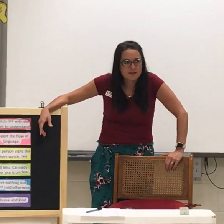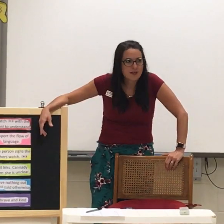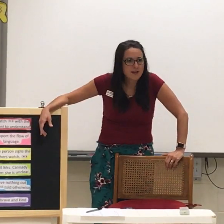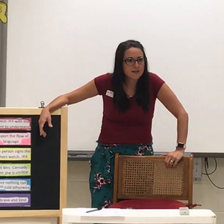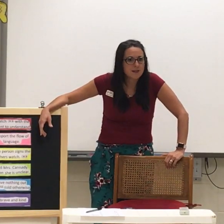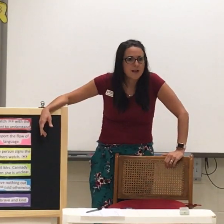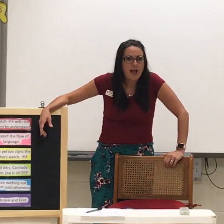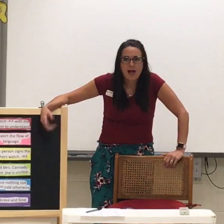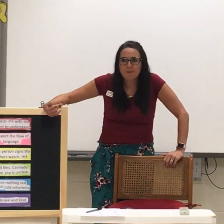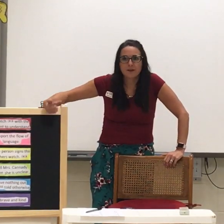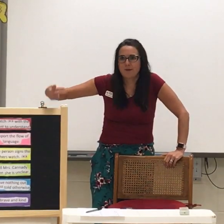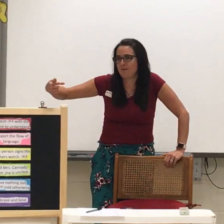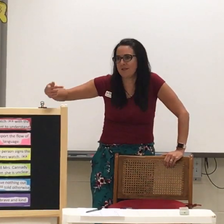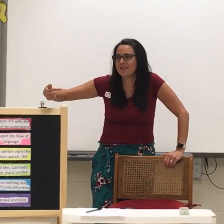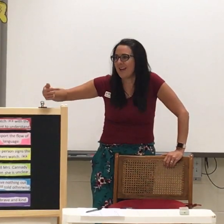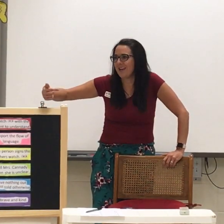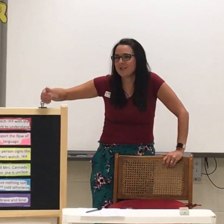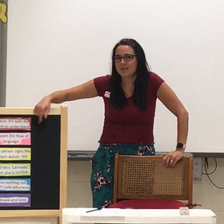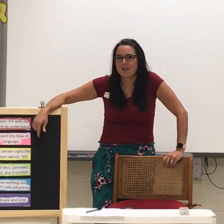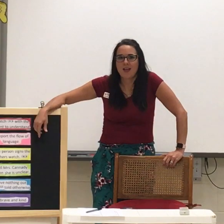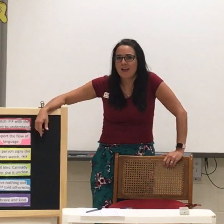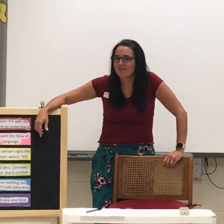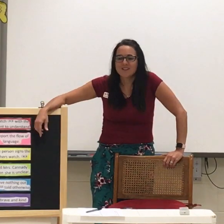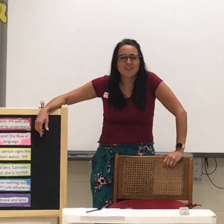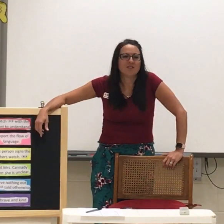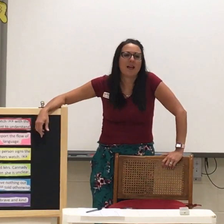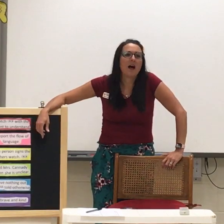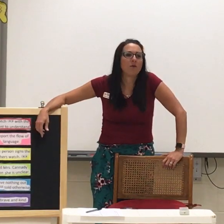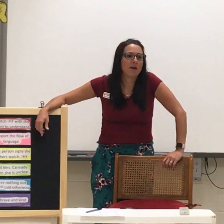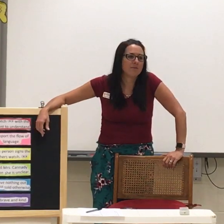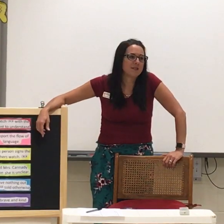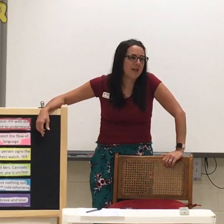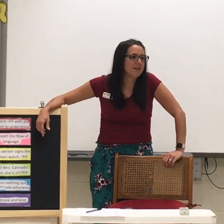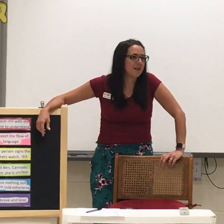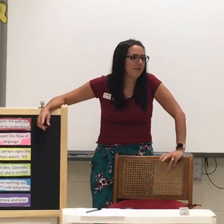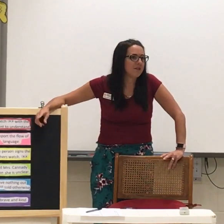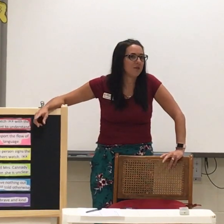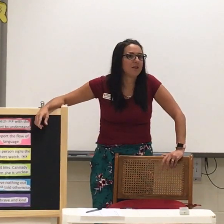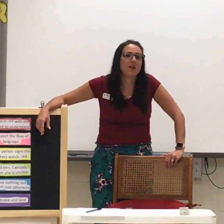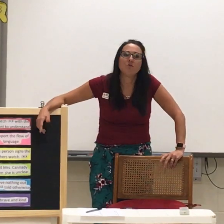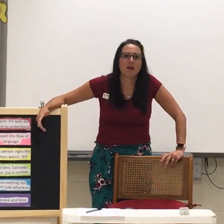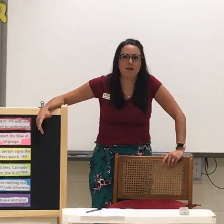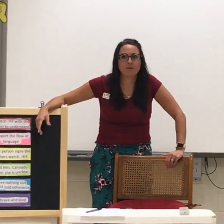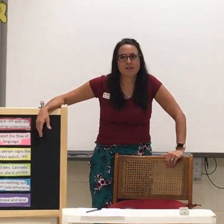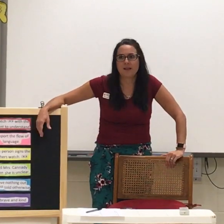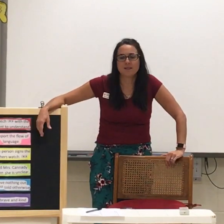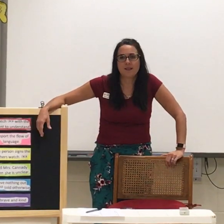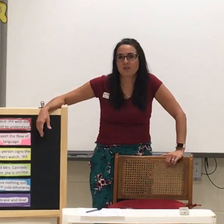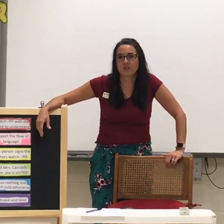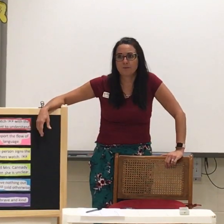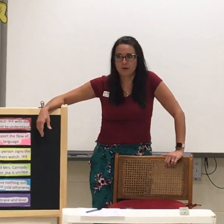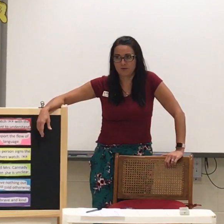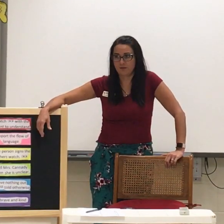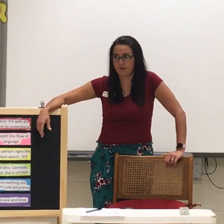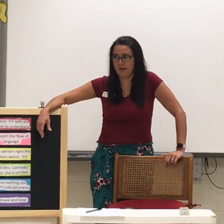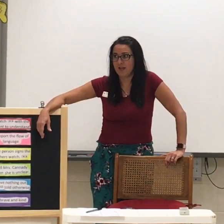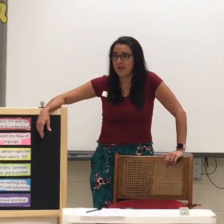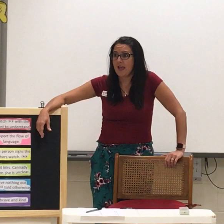mistakes I'm gonna make mistakes every single day I will make mistakes and every single day you may make mistakes and that's just a part of learning and